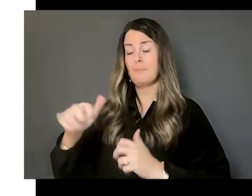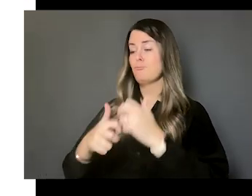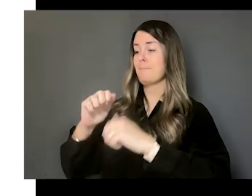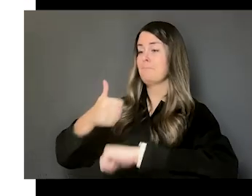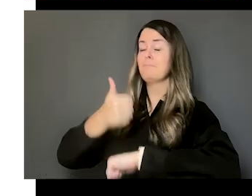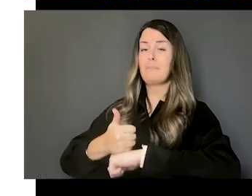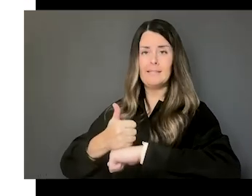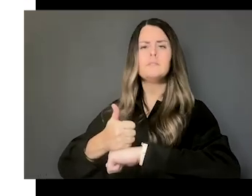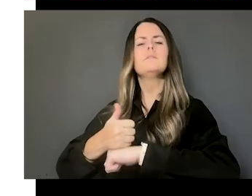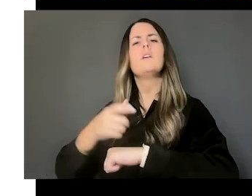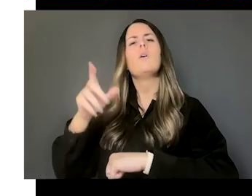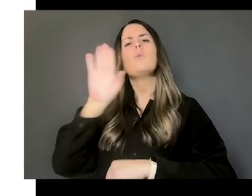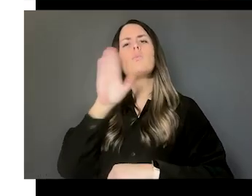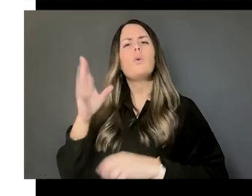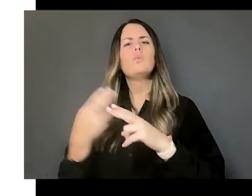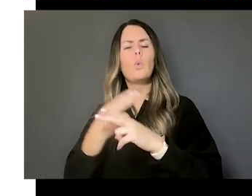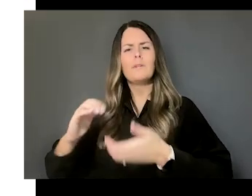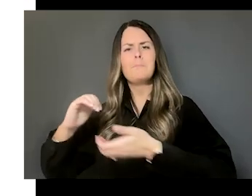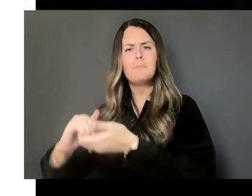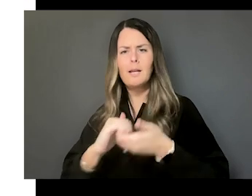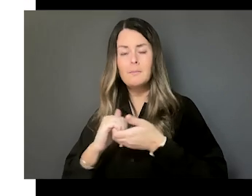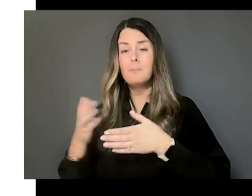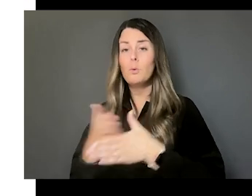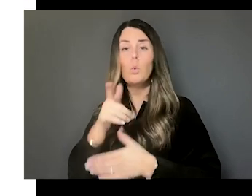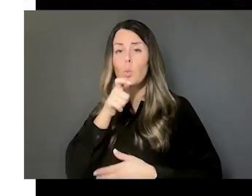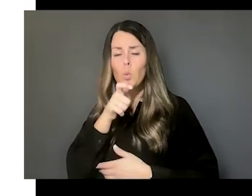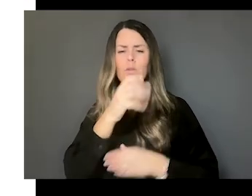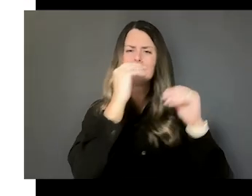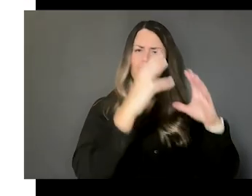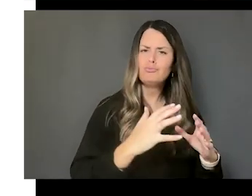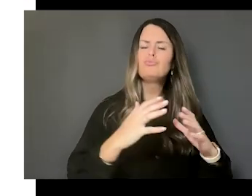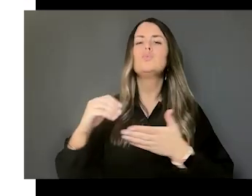cycle fosters a collaborative partnership between teachers and students, encouraging